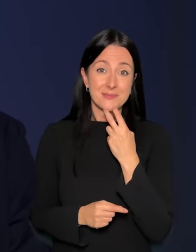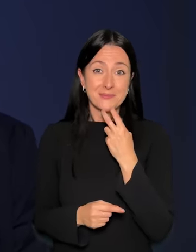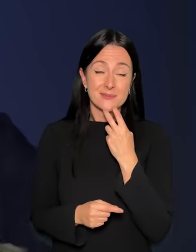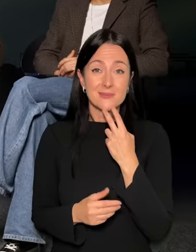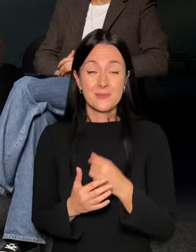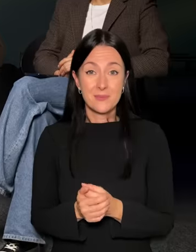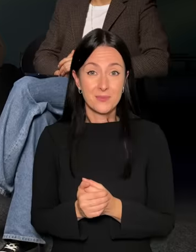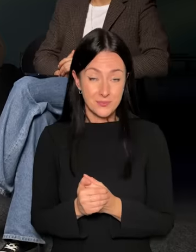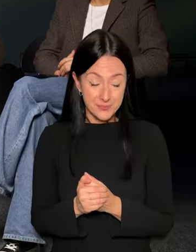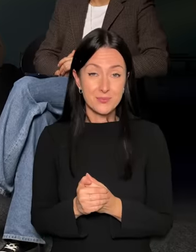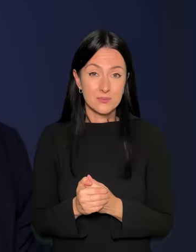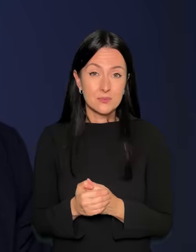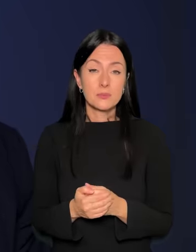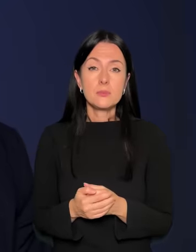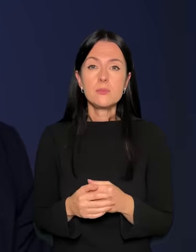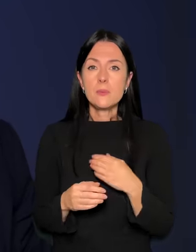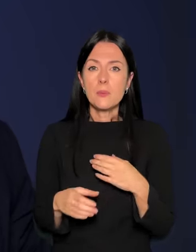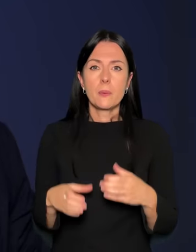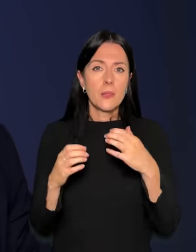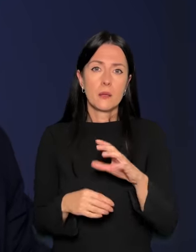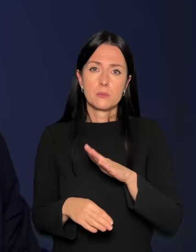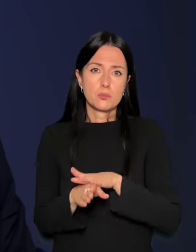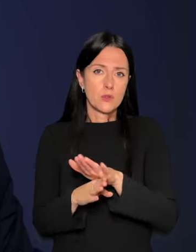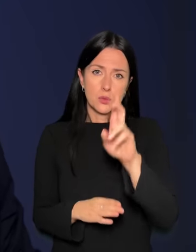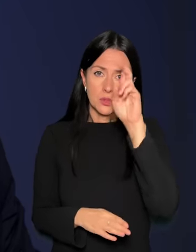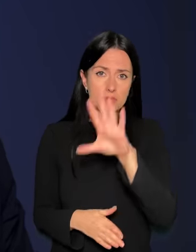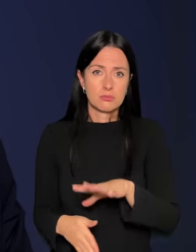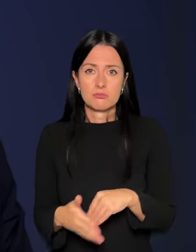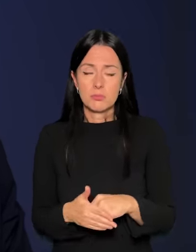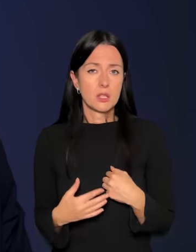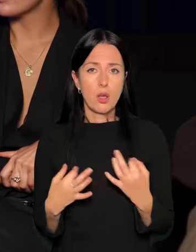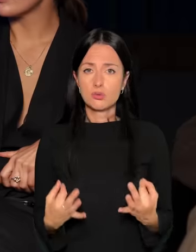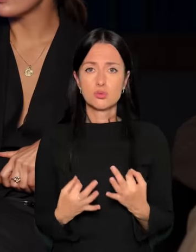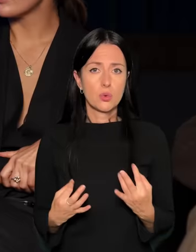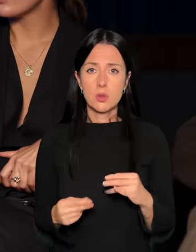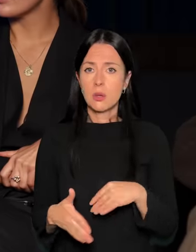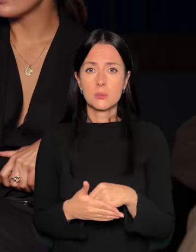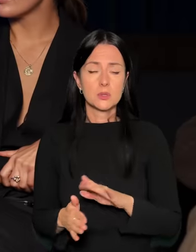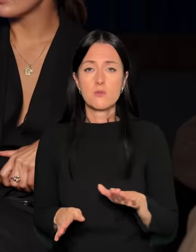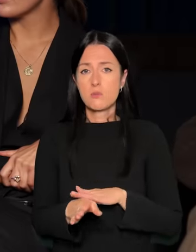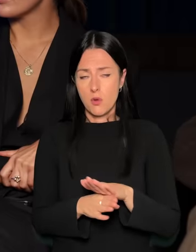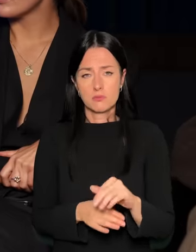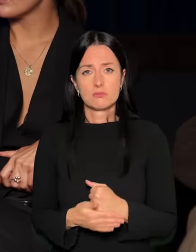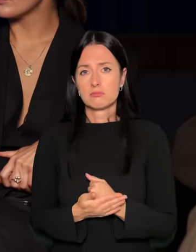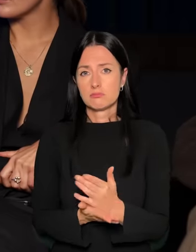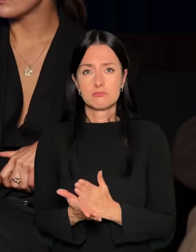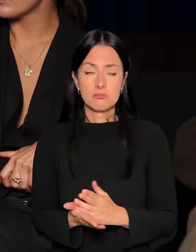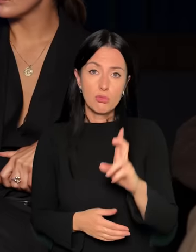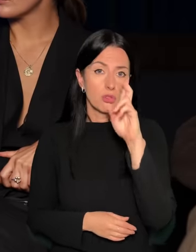Here. They were provided to me entirely at the state's expense. I didn't pay anything. If the state fully provided for everything.